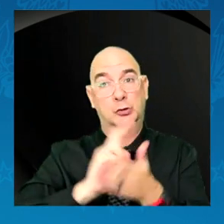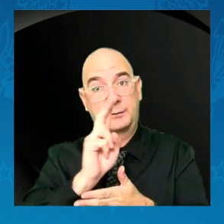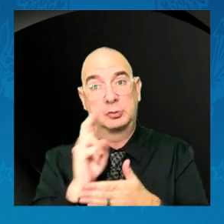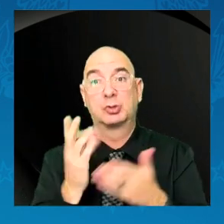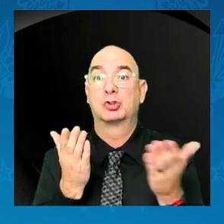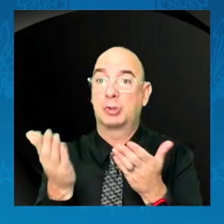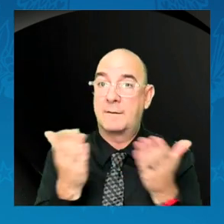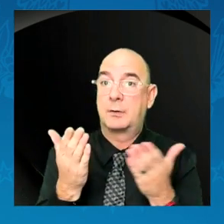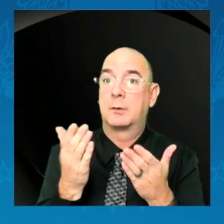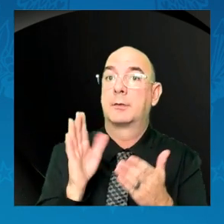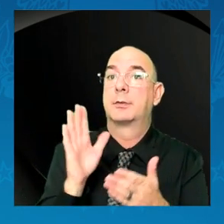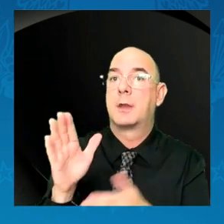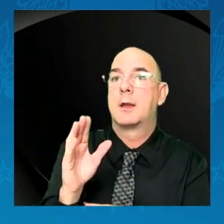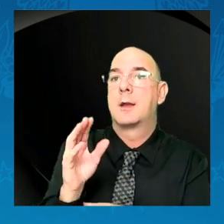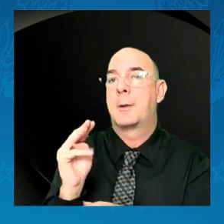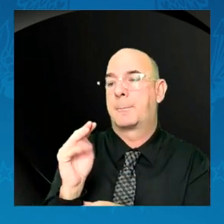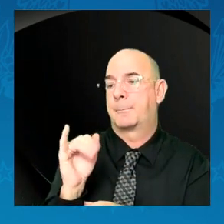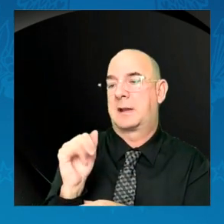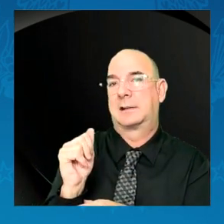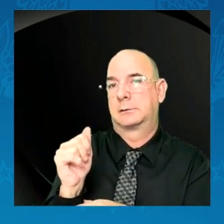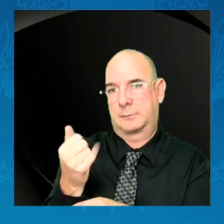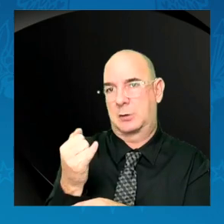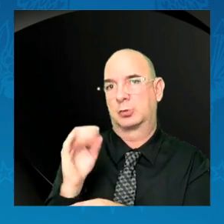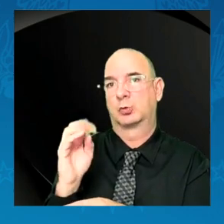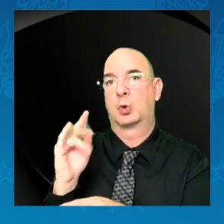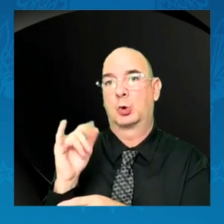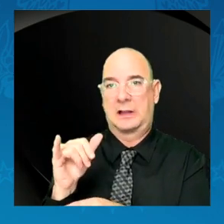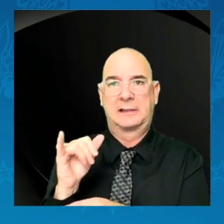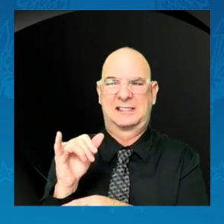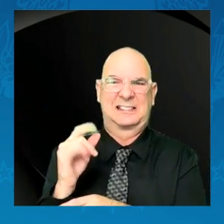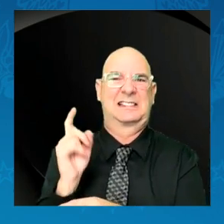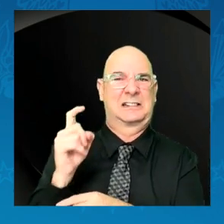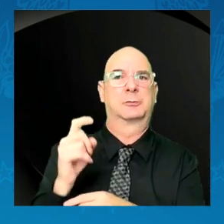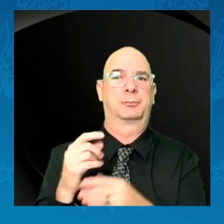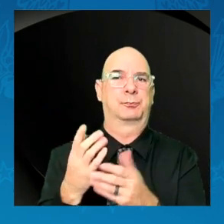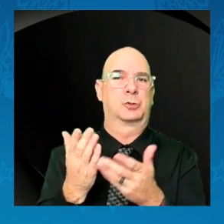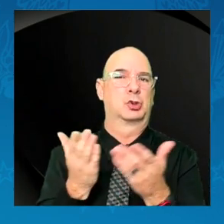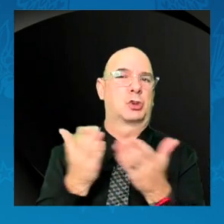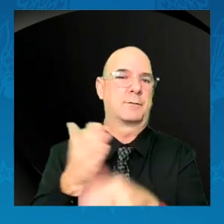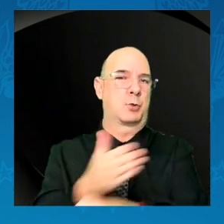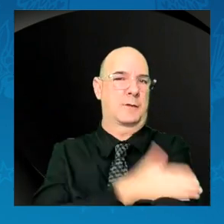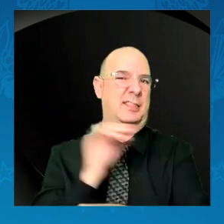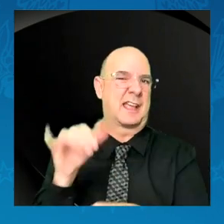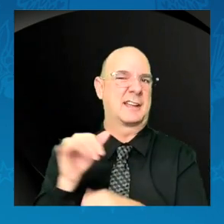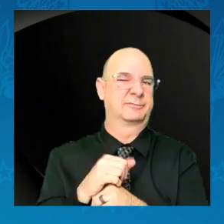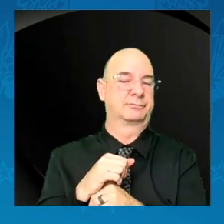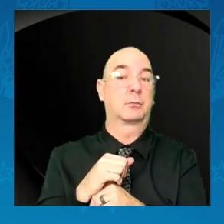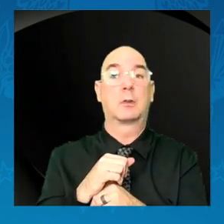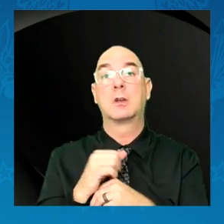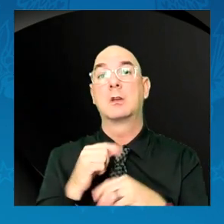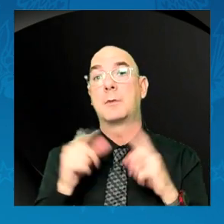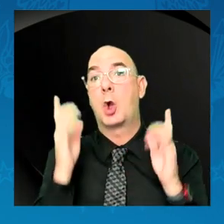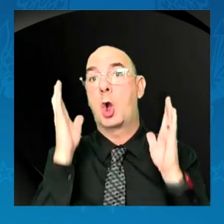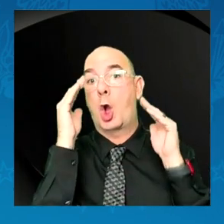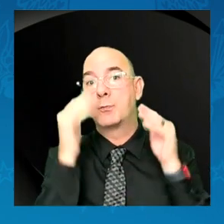to do better through our efforts. We hope to grow an increasingly diverse STEM community and whether they work for the community,